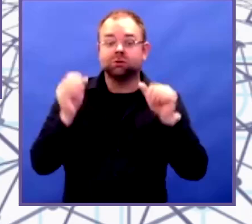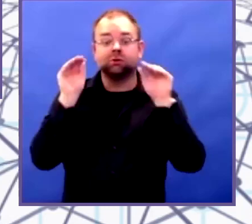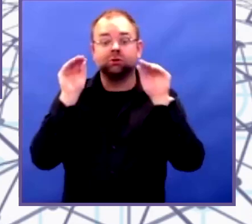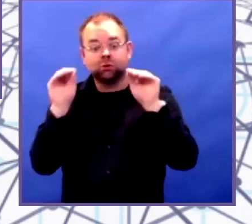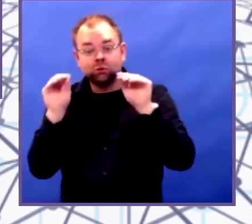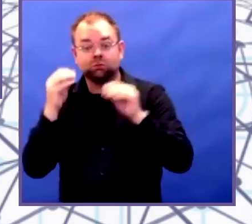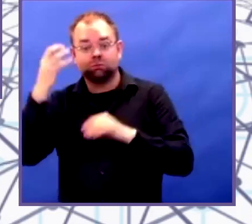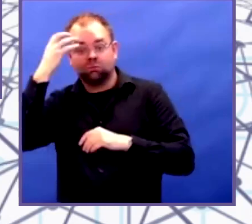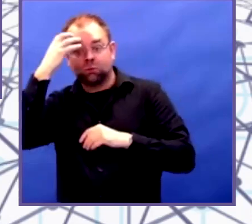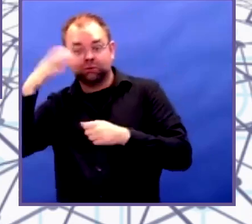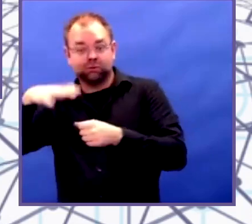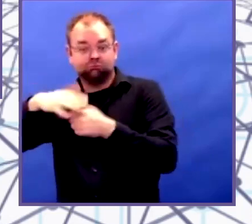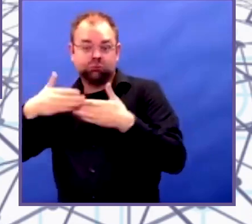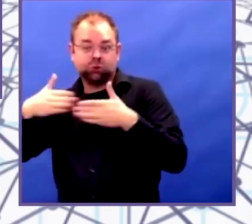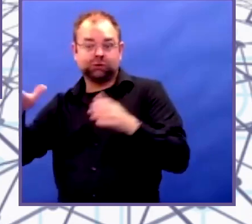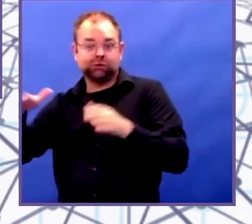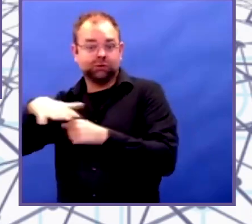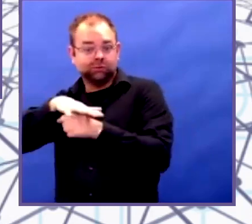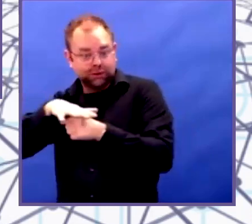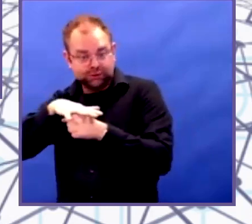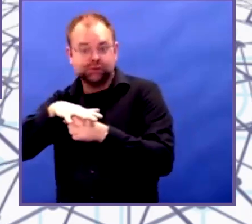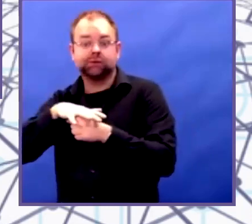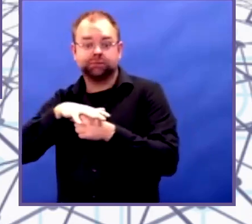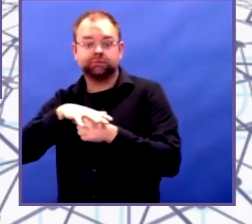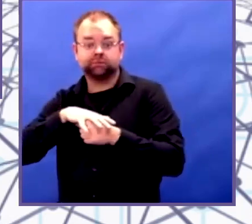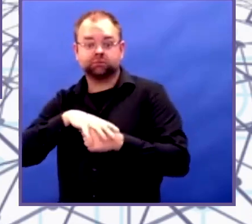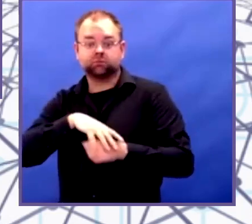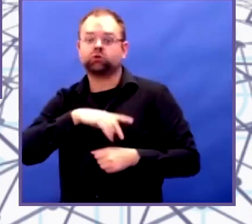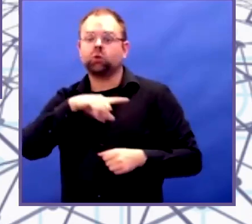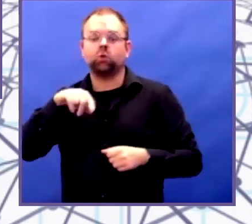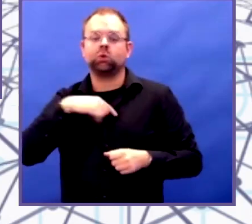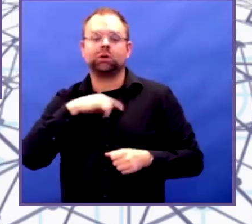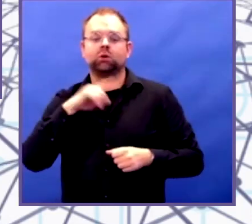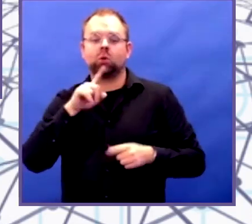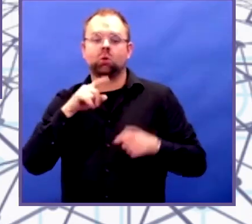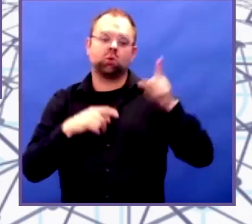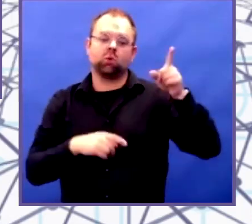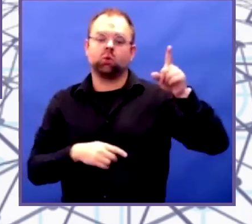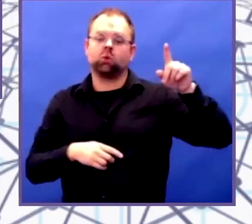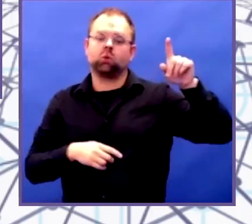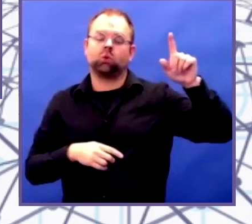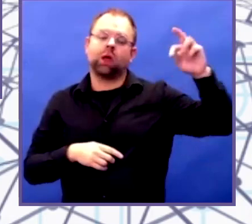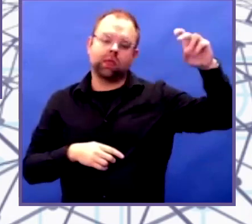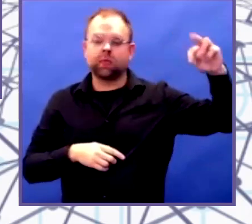Citizens. Also, they are improving the way in which people with disabilities are getting engaged